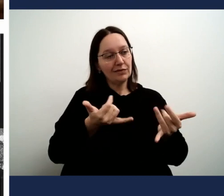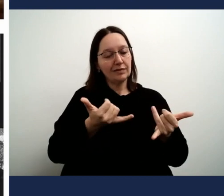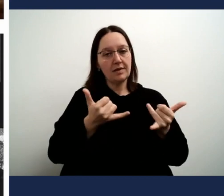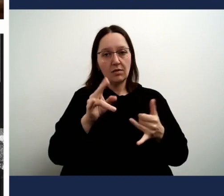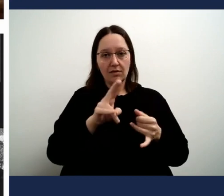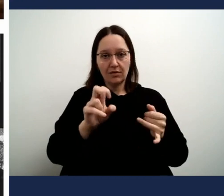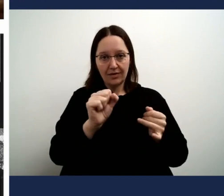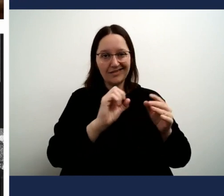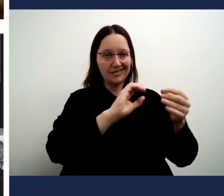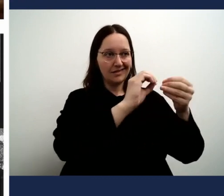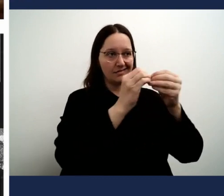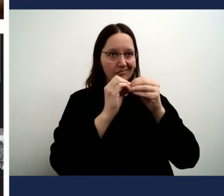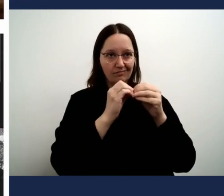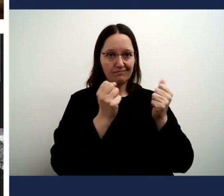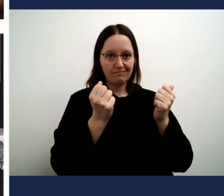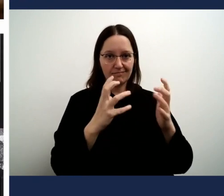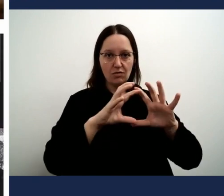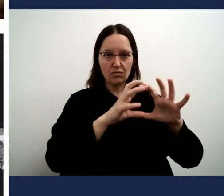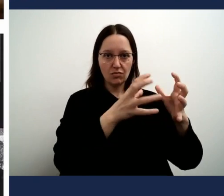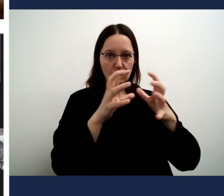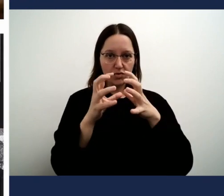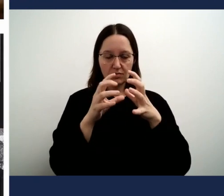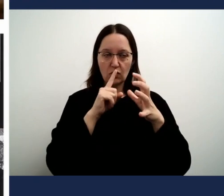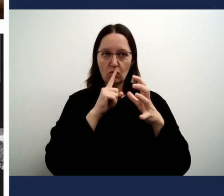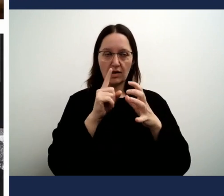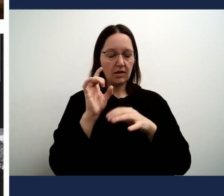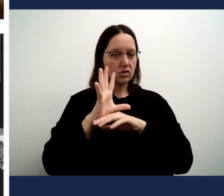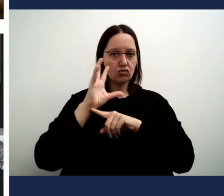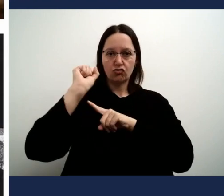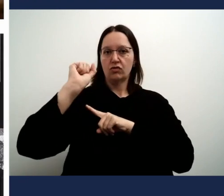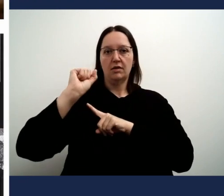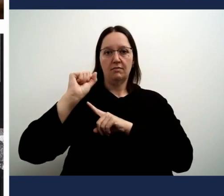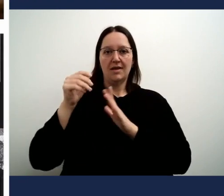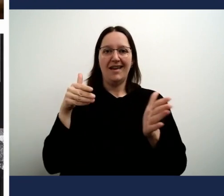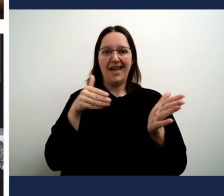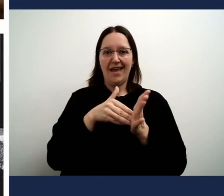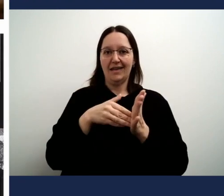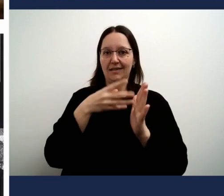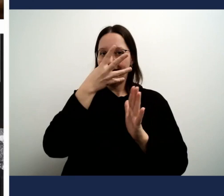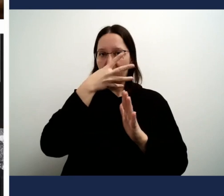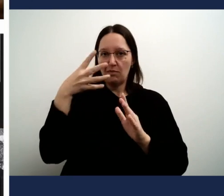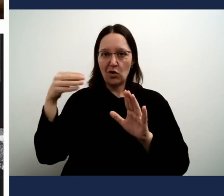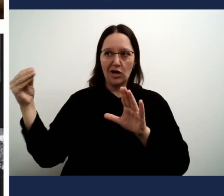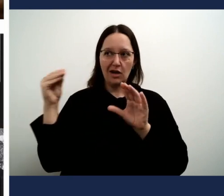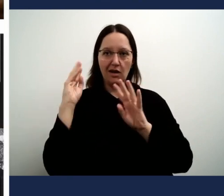there has been a rise in discrimination, employment, media, the justice system.